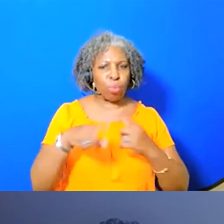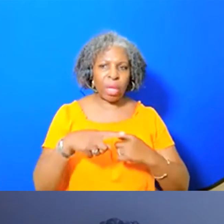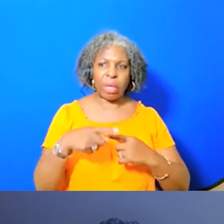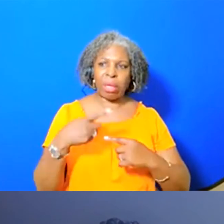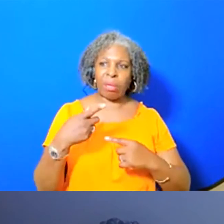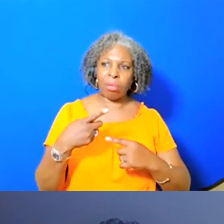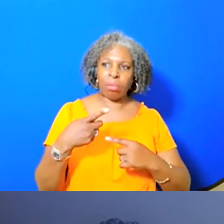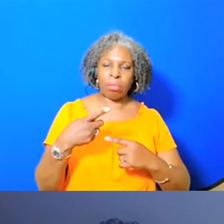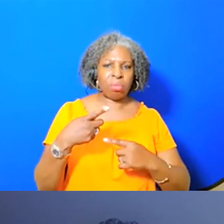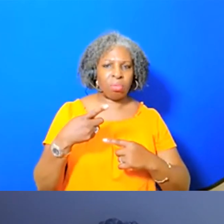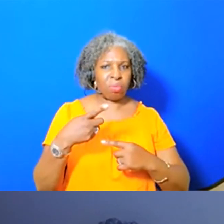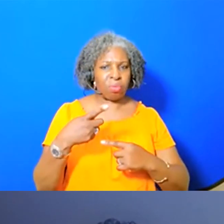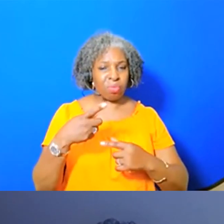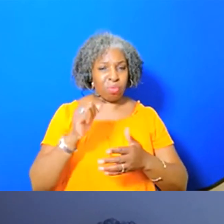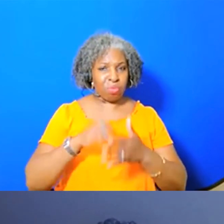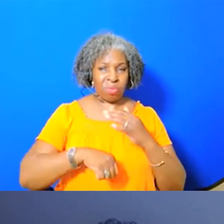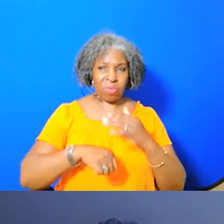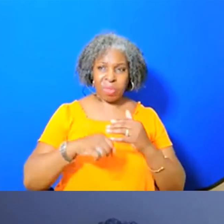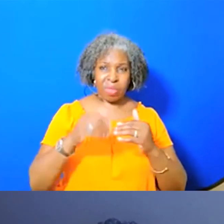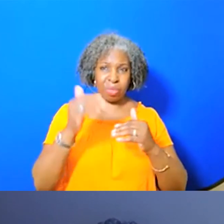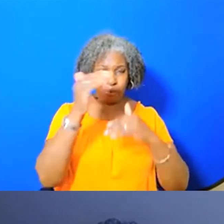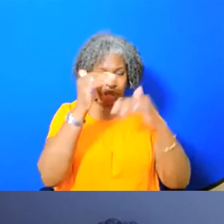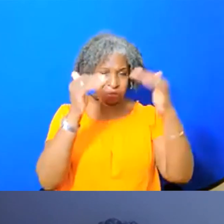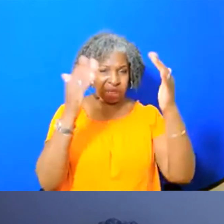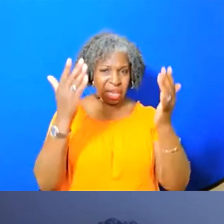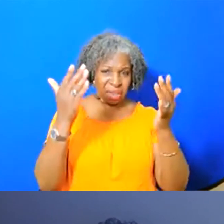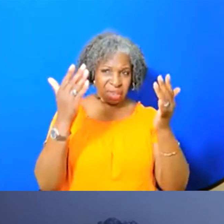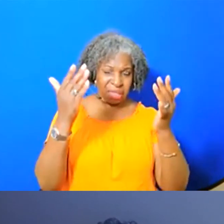we had the idea, we didn't have any idea how we were going to do the idea, but we have the idea.